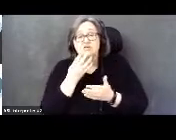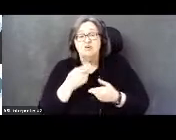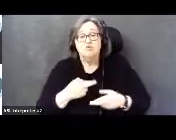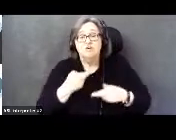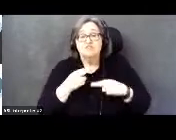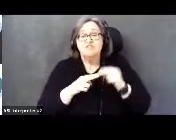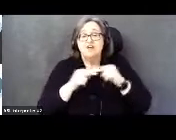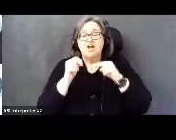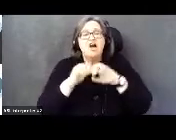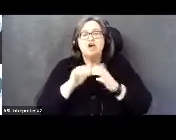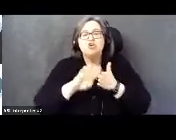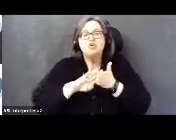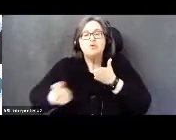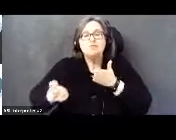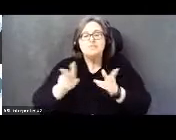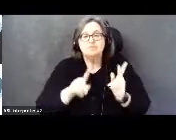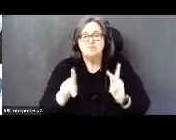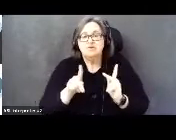releasing folks with resources